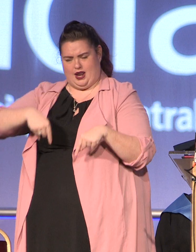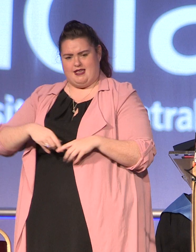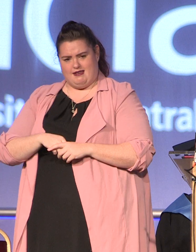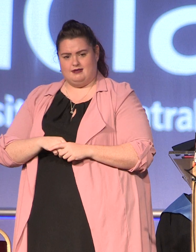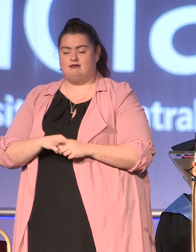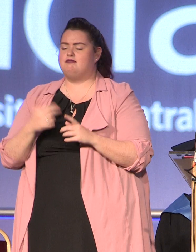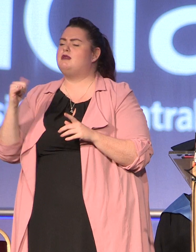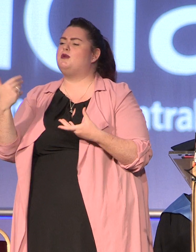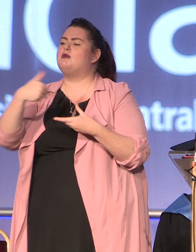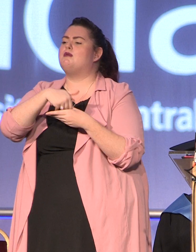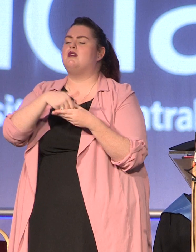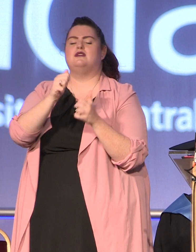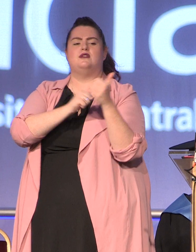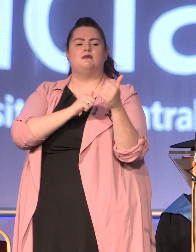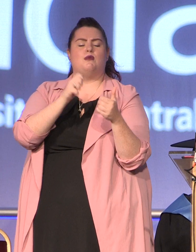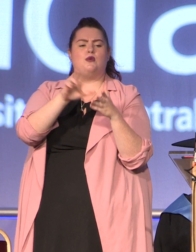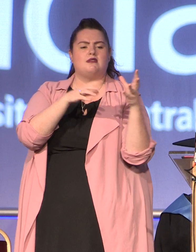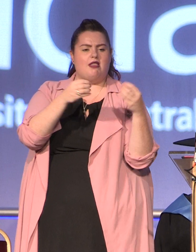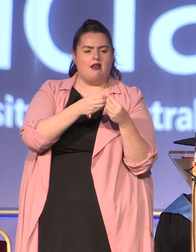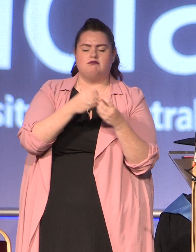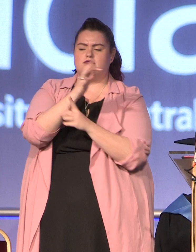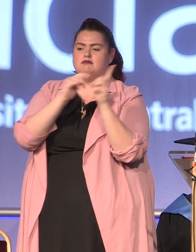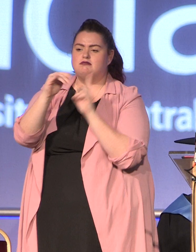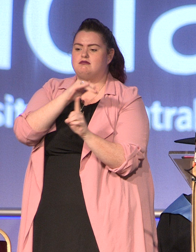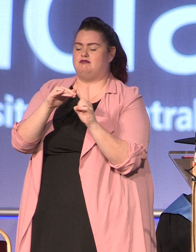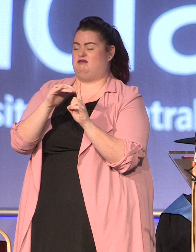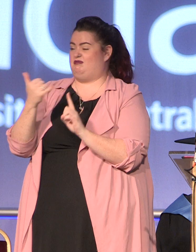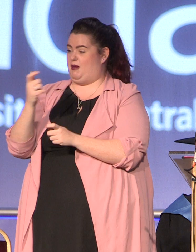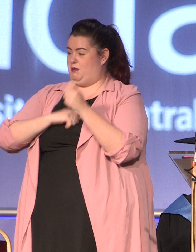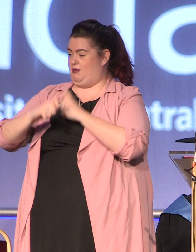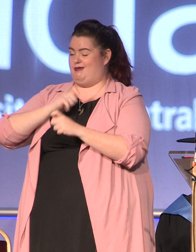part of a sports club or society or of course representative or a volunteer you